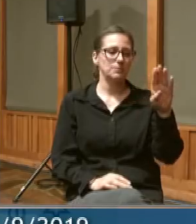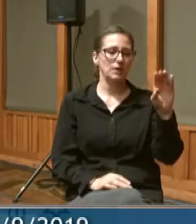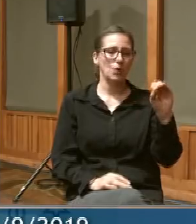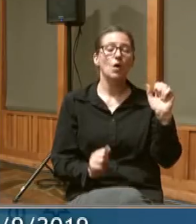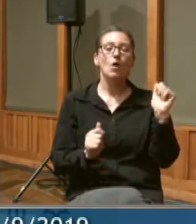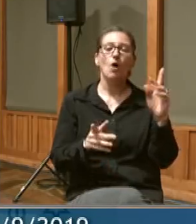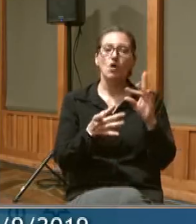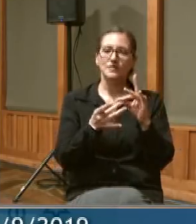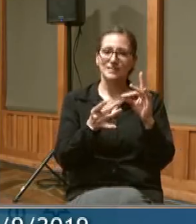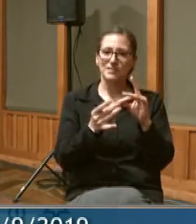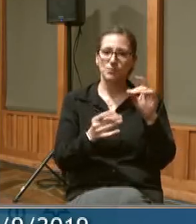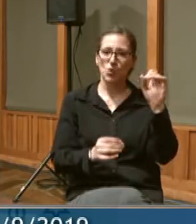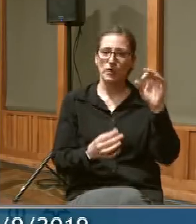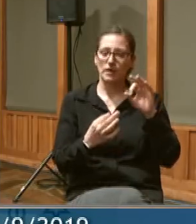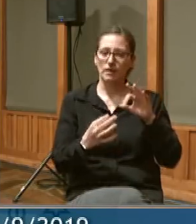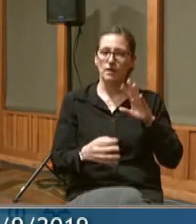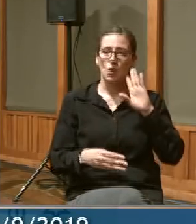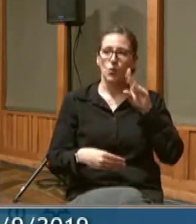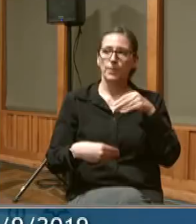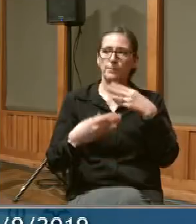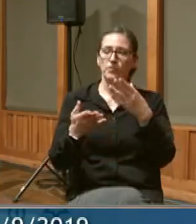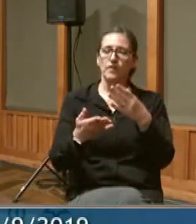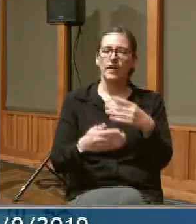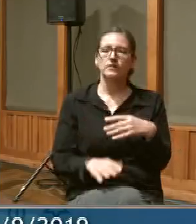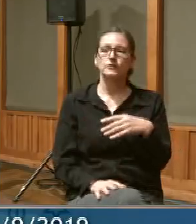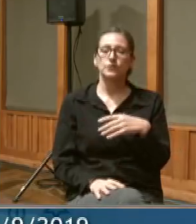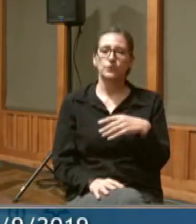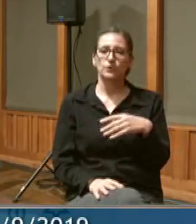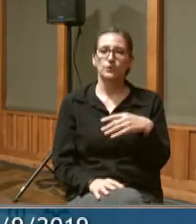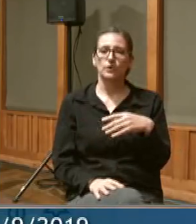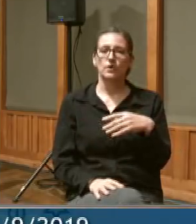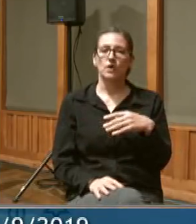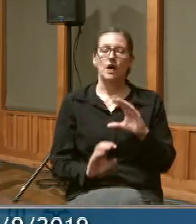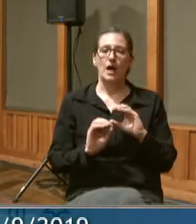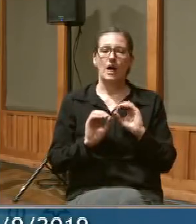THERE'S ONLINE TESTIMONY AT PORTLANDOREGON.GOV/CBO.